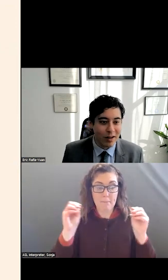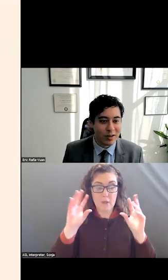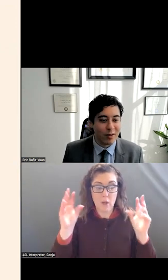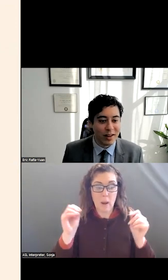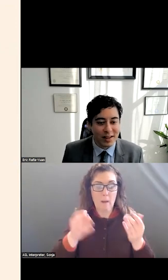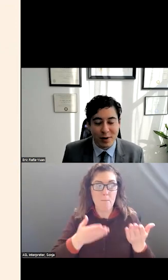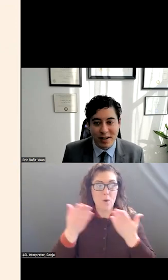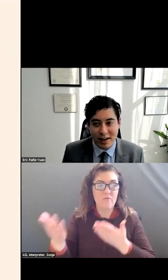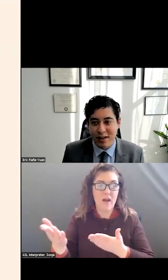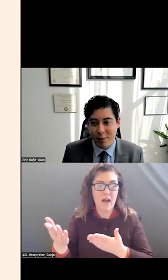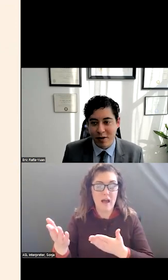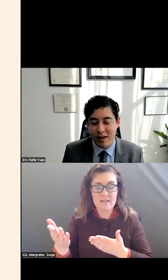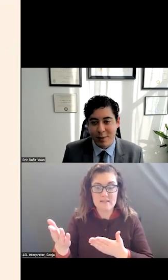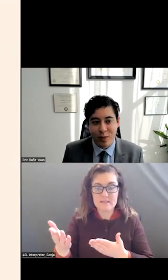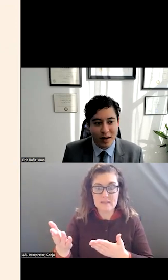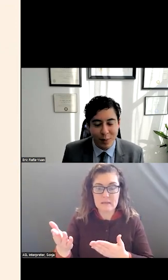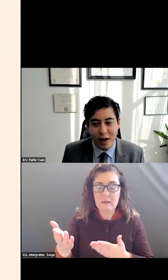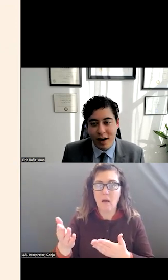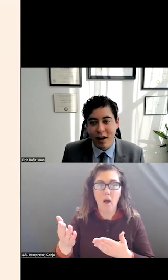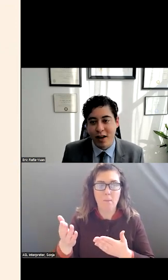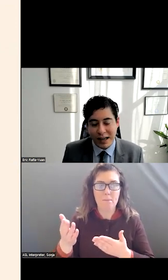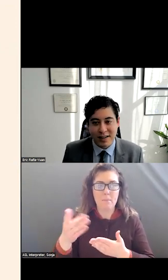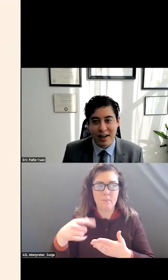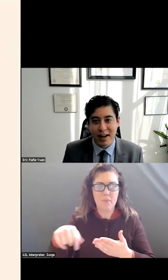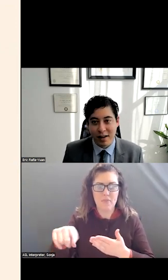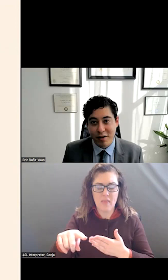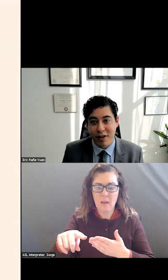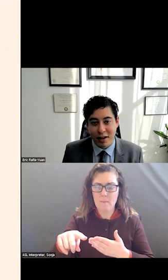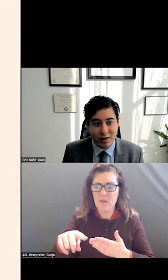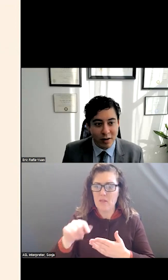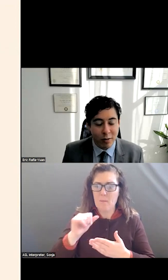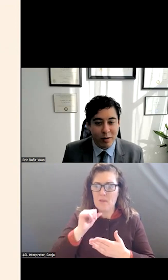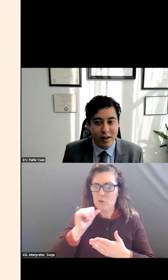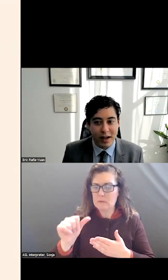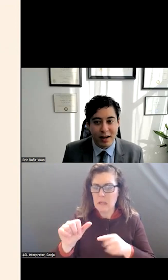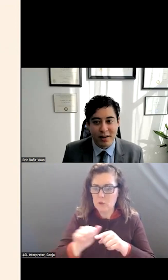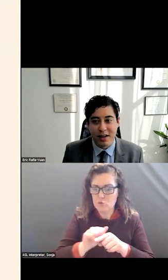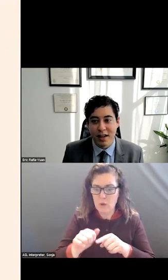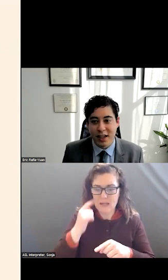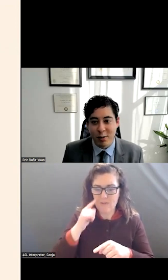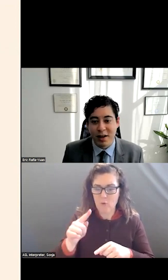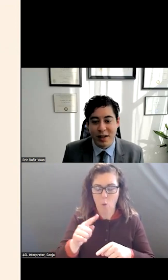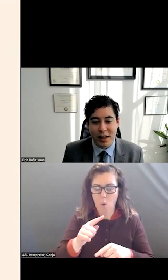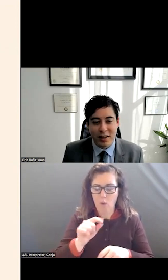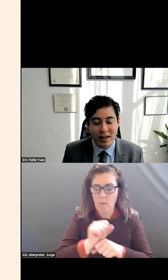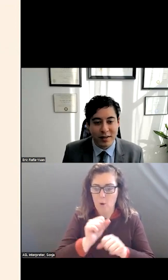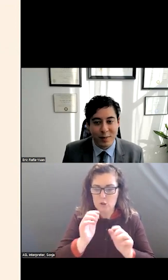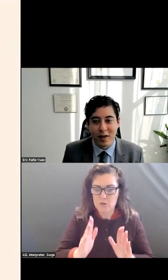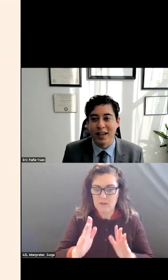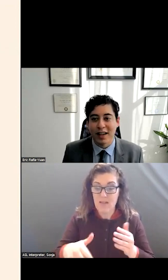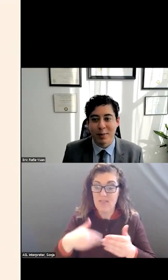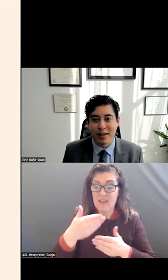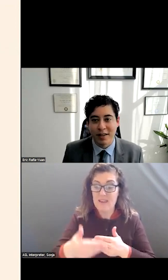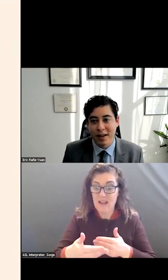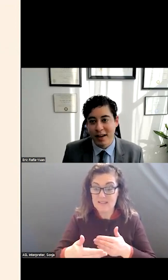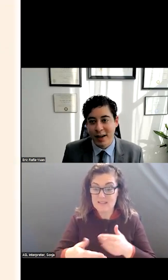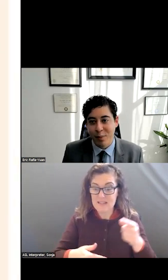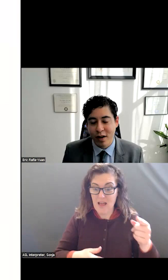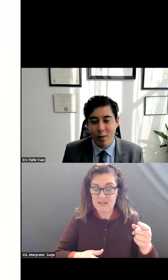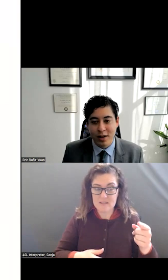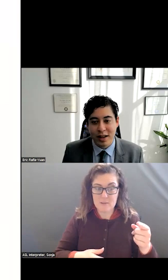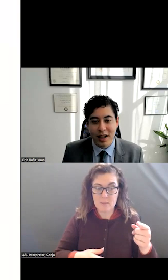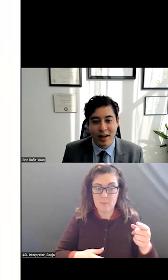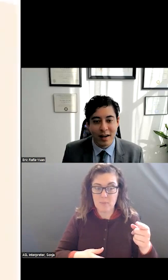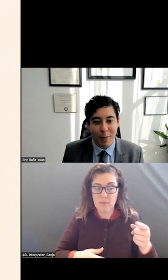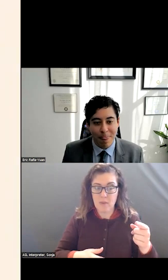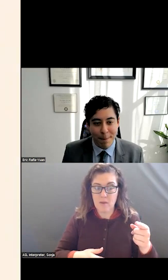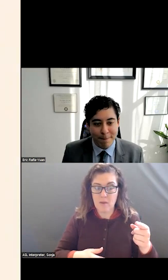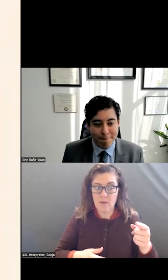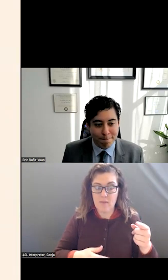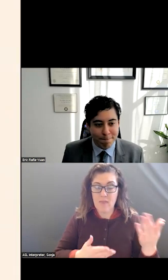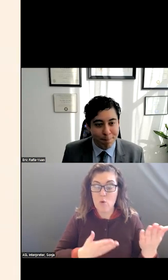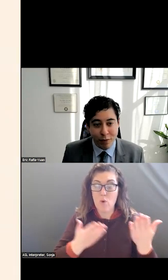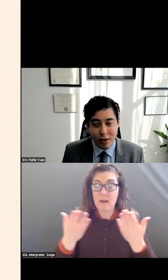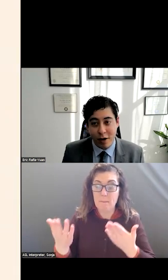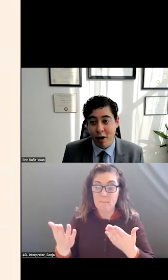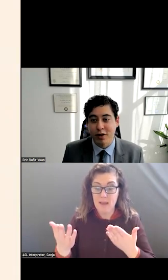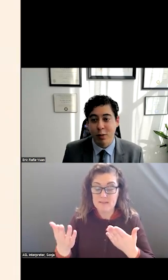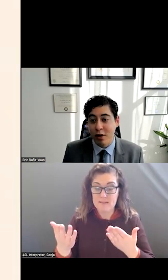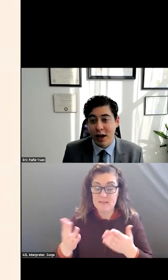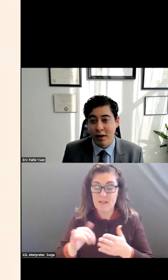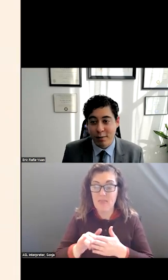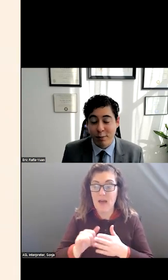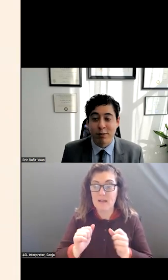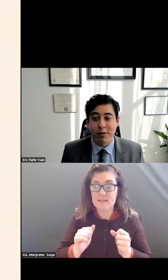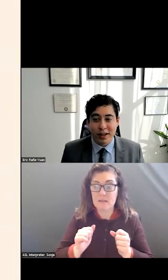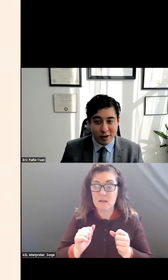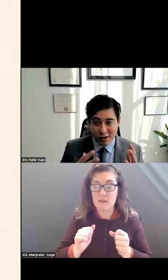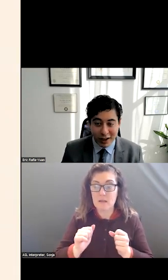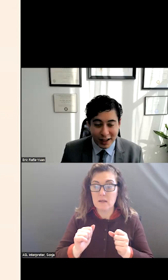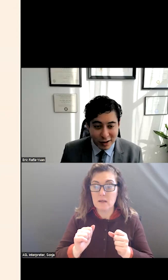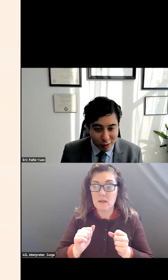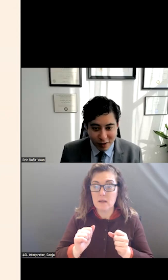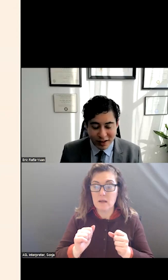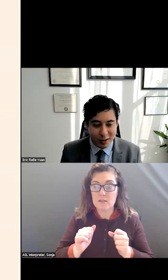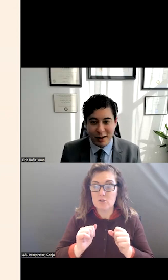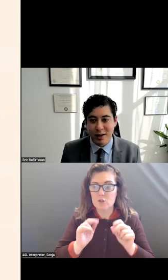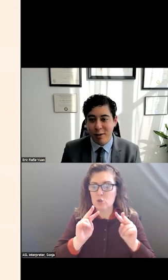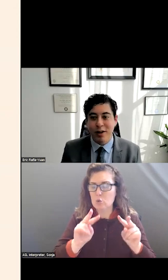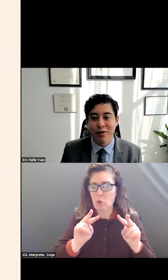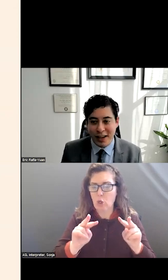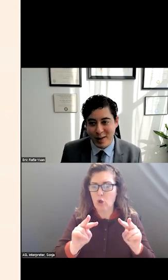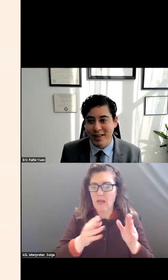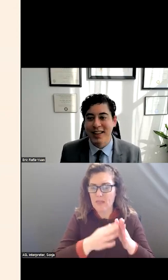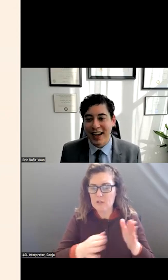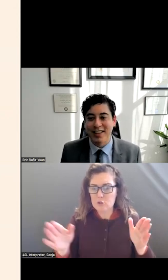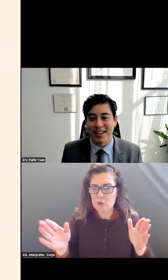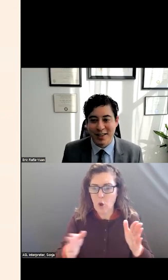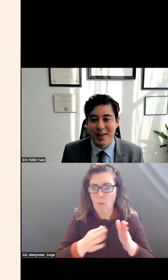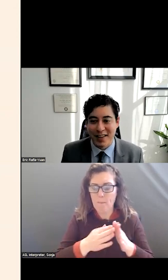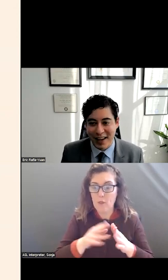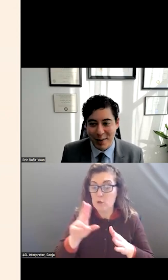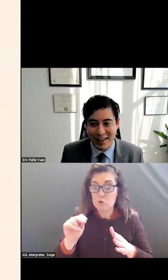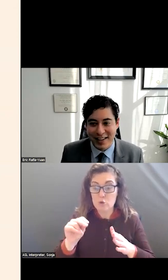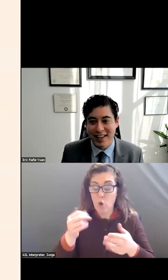THERE WERE ACTUALLY NO VEHICLES THAT CAN SERVE AS AN AMBULANCE.